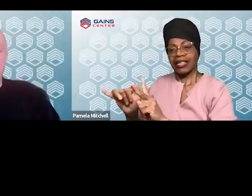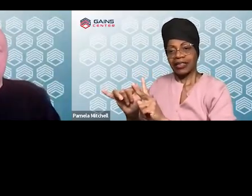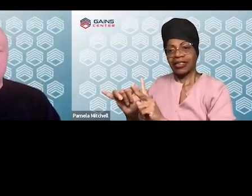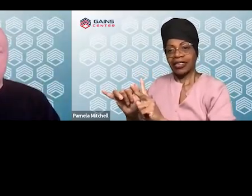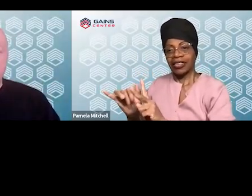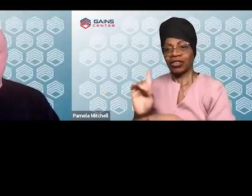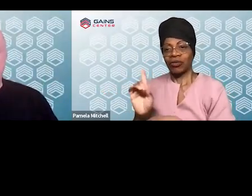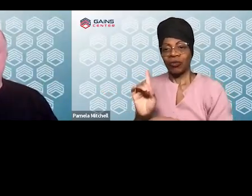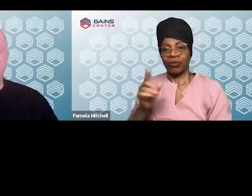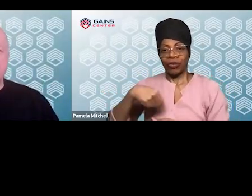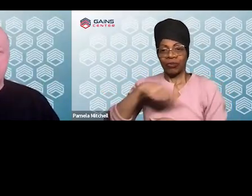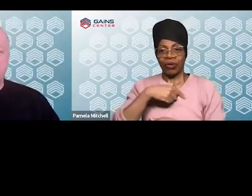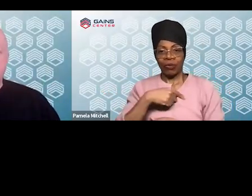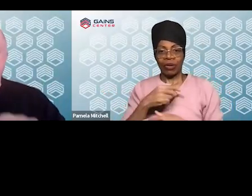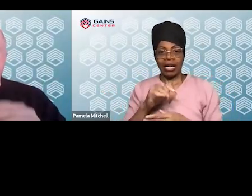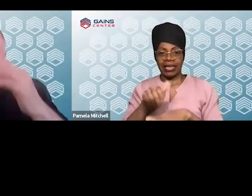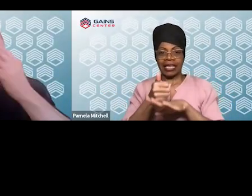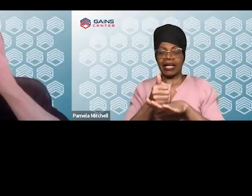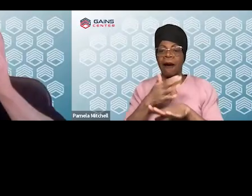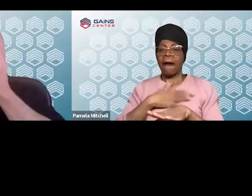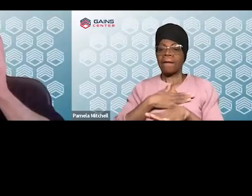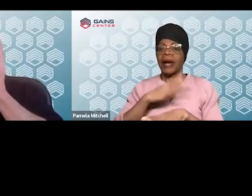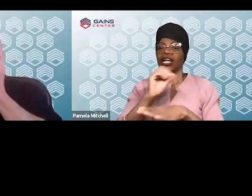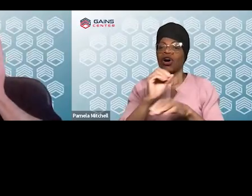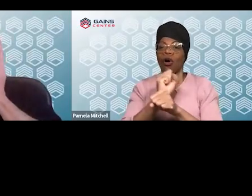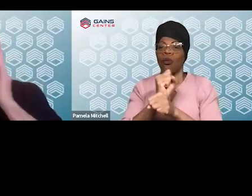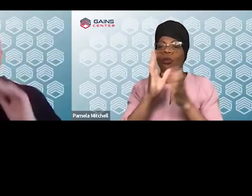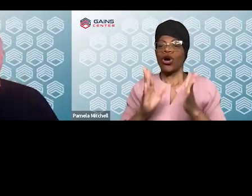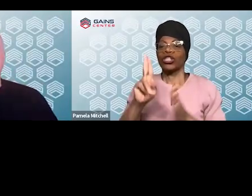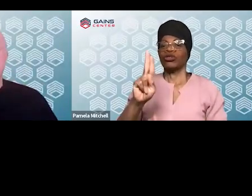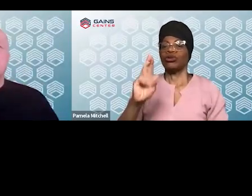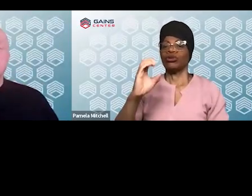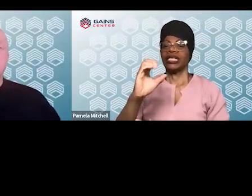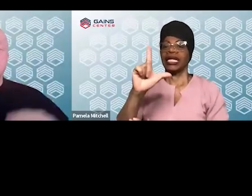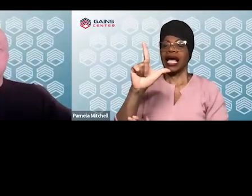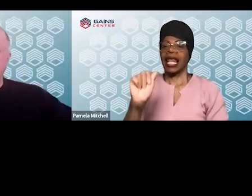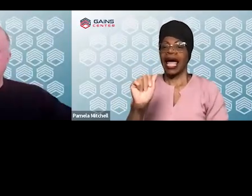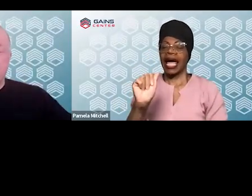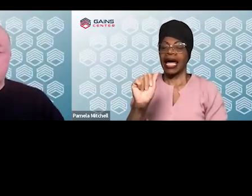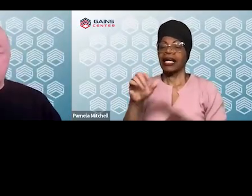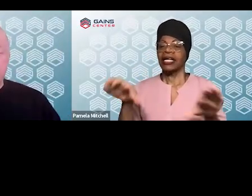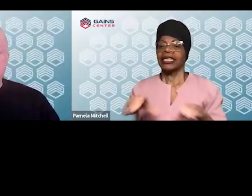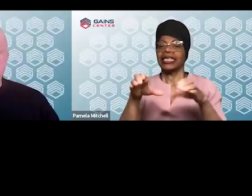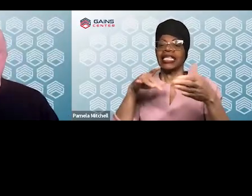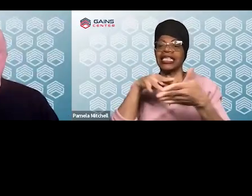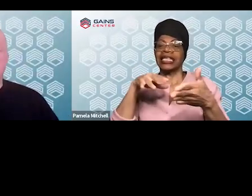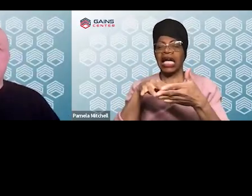My colleague Michael Prendergast at UCLA did a study in, I don't know, about 20 years ago now,